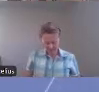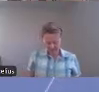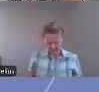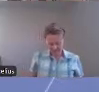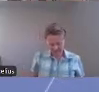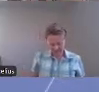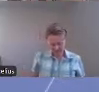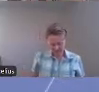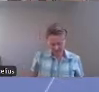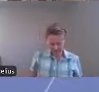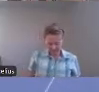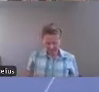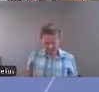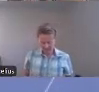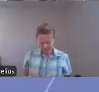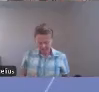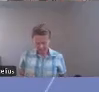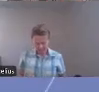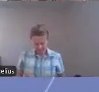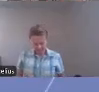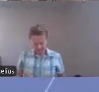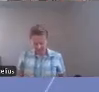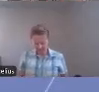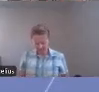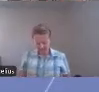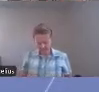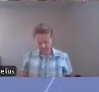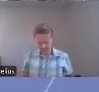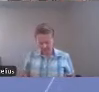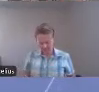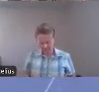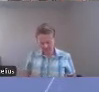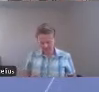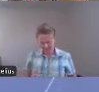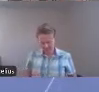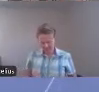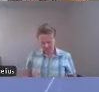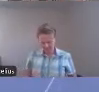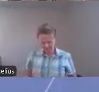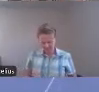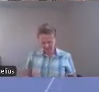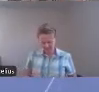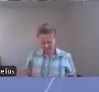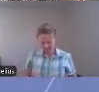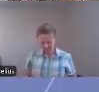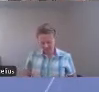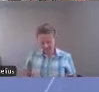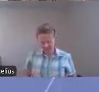is the organization that manages the human subjects ethics to make sure everything that we're doing